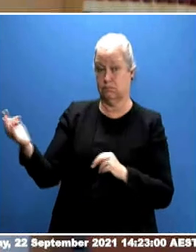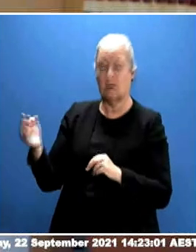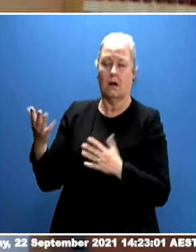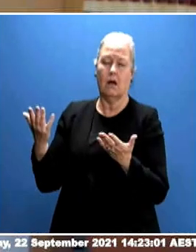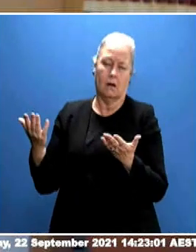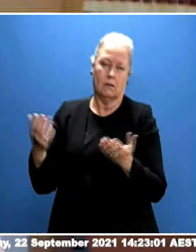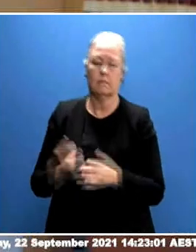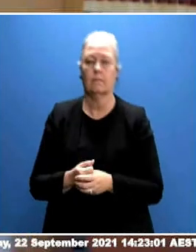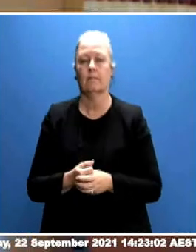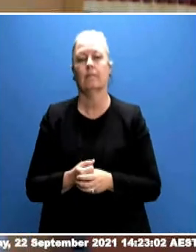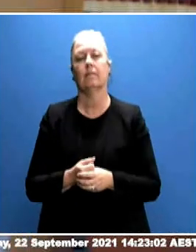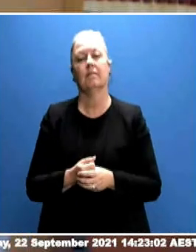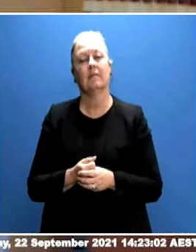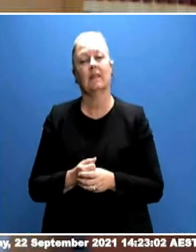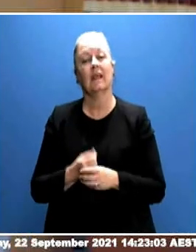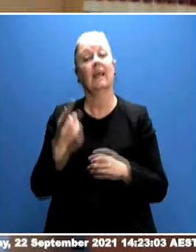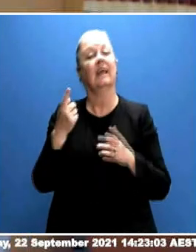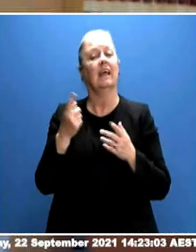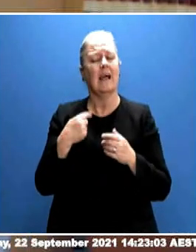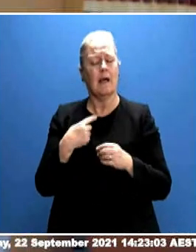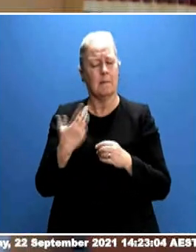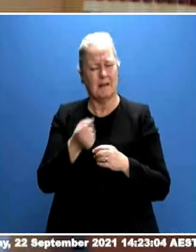residential care place or return to a residential care place.